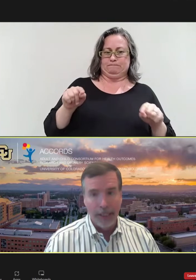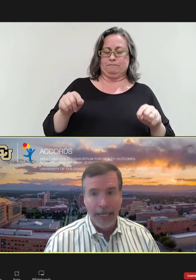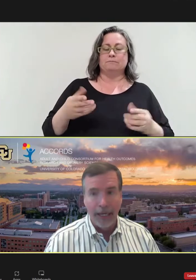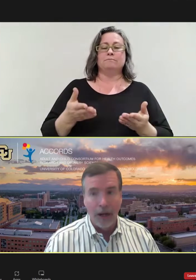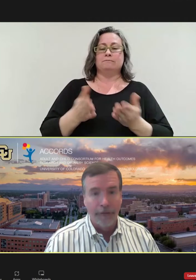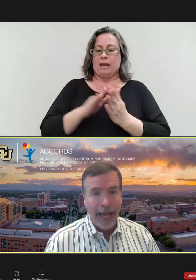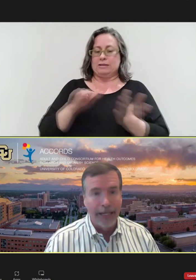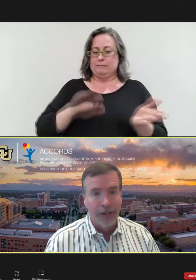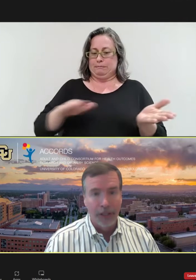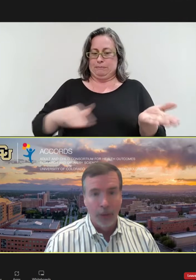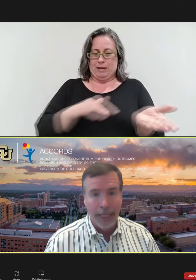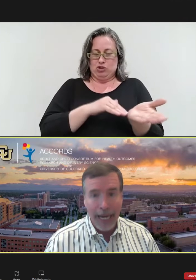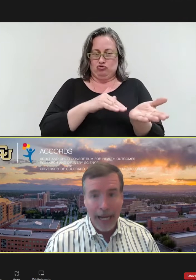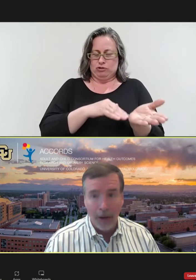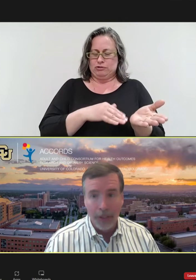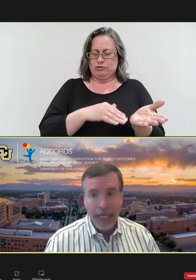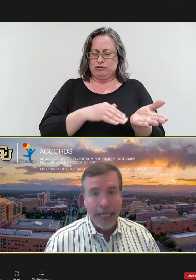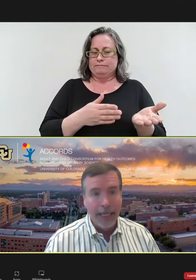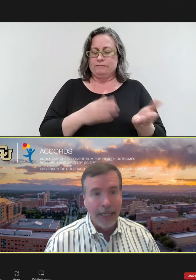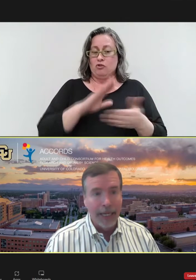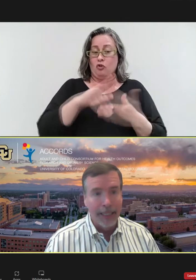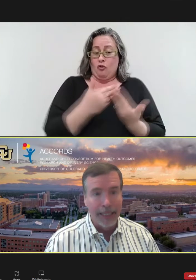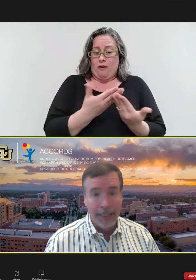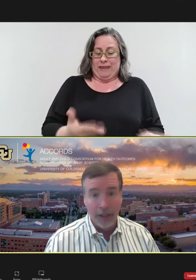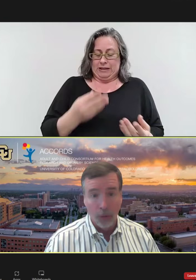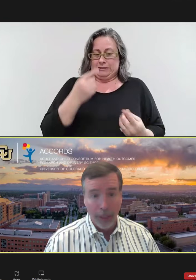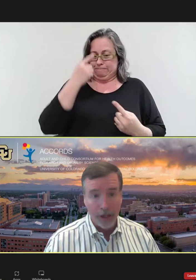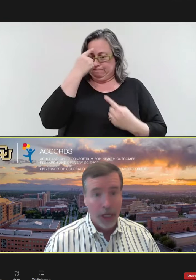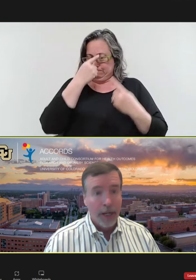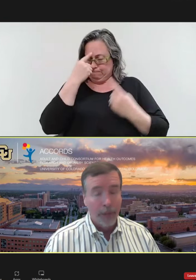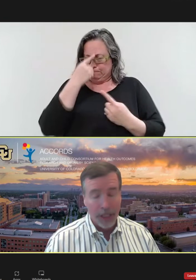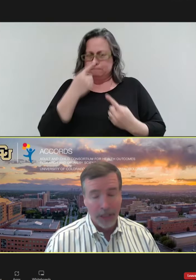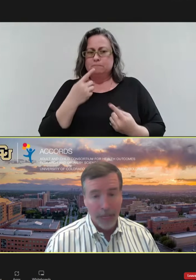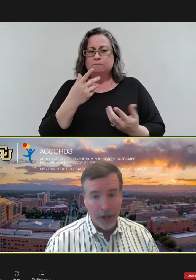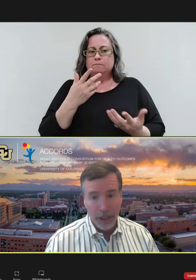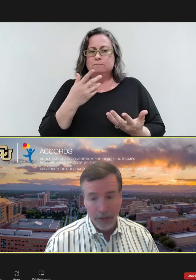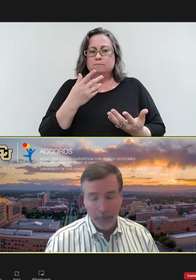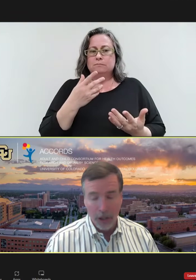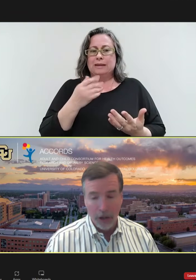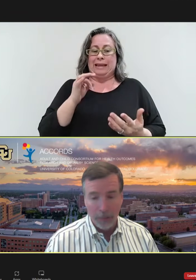taking all factors into account, to indicate the extent to which participation is a burden or a